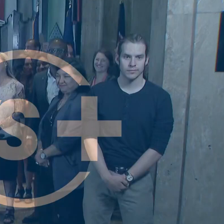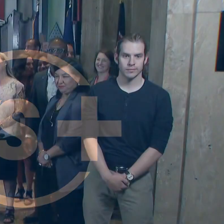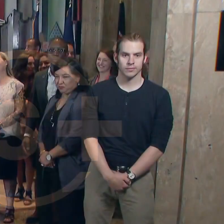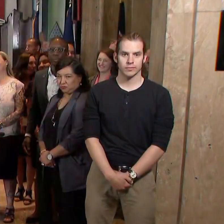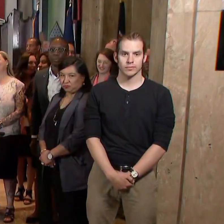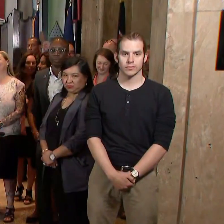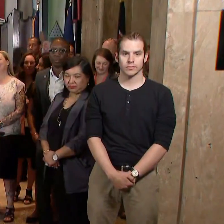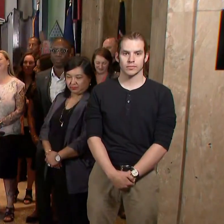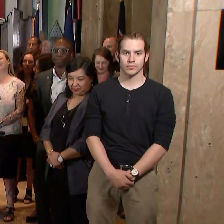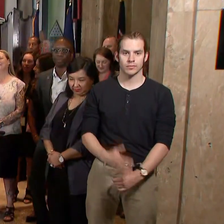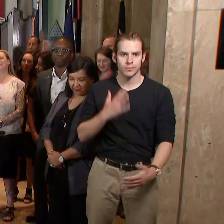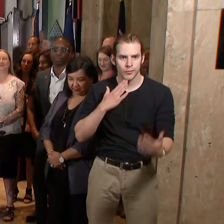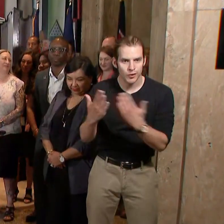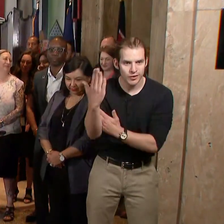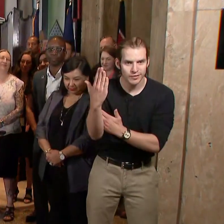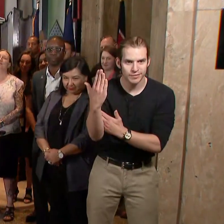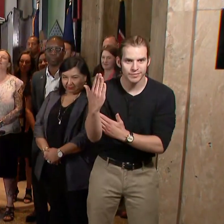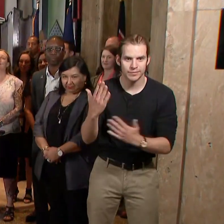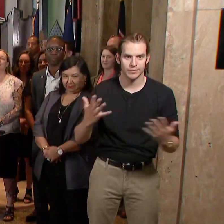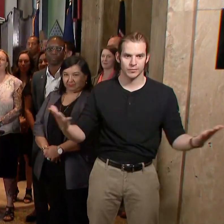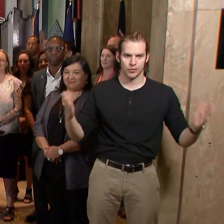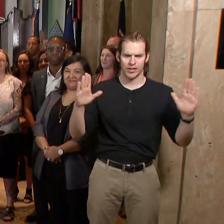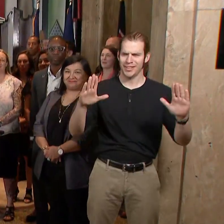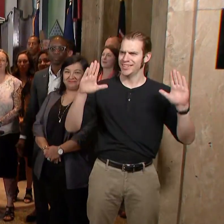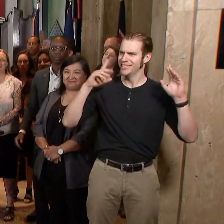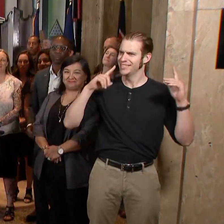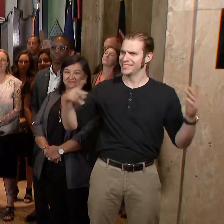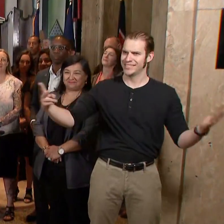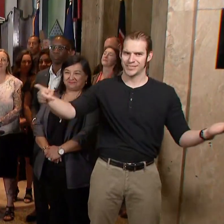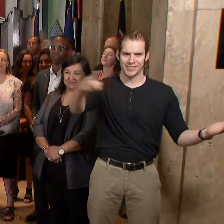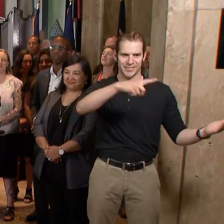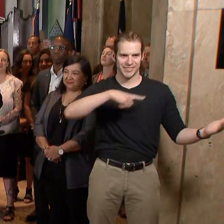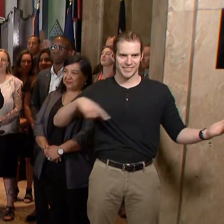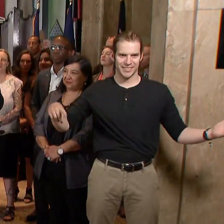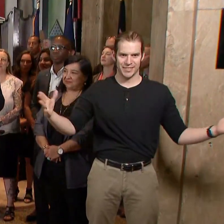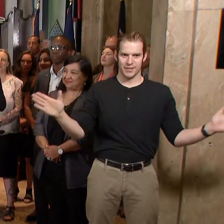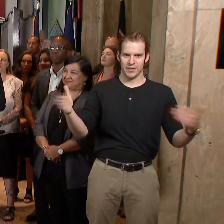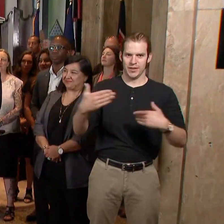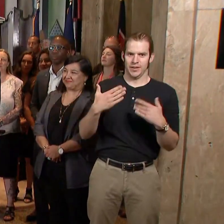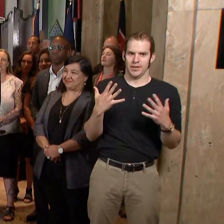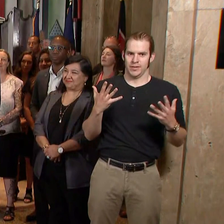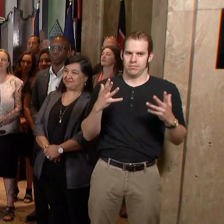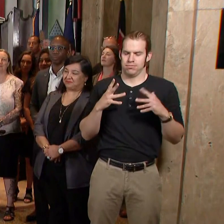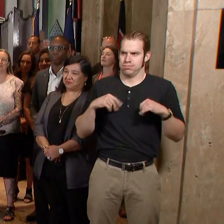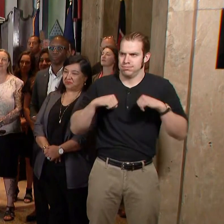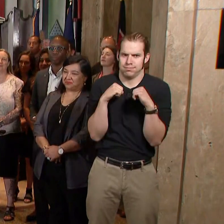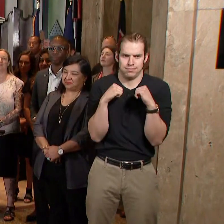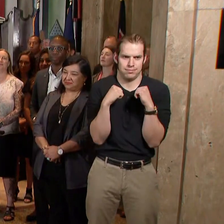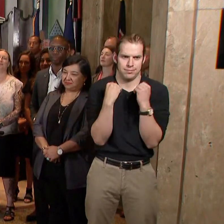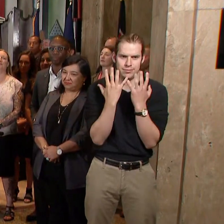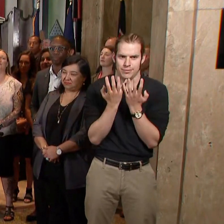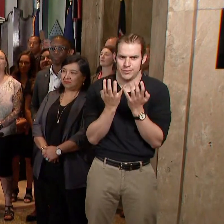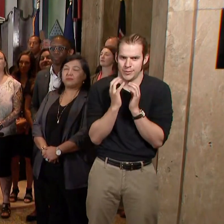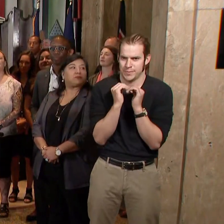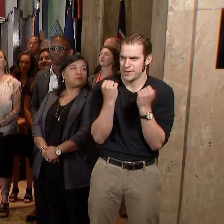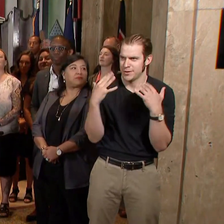Good morning. Great to see you all. This room is a little tight for this many people in one space. Councilman Flint tells me this